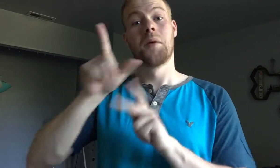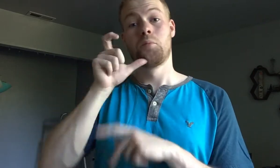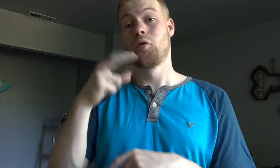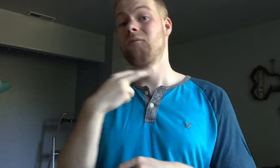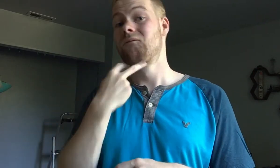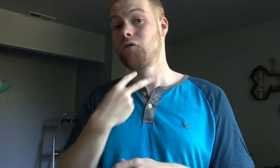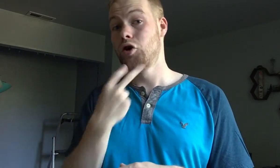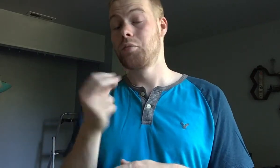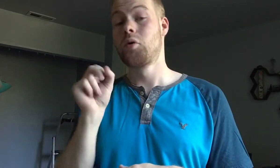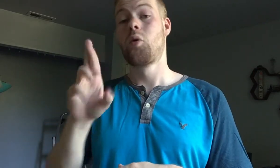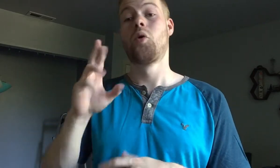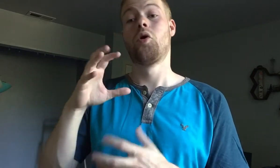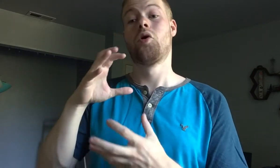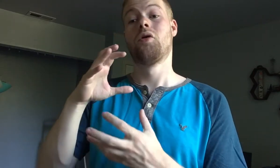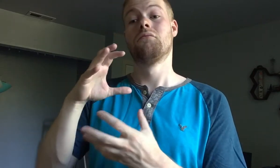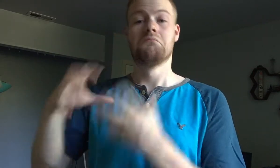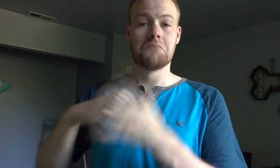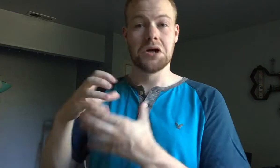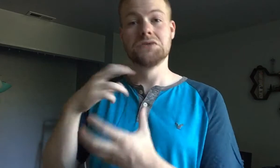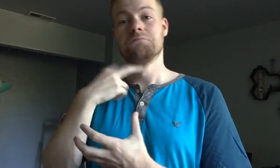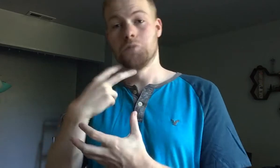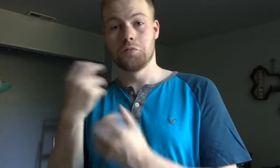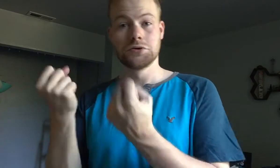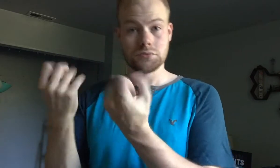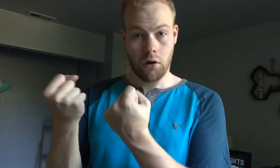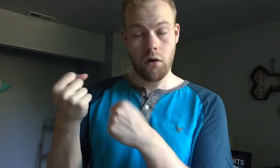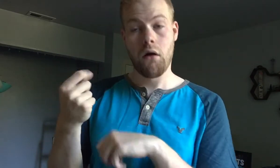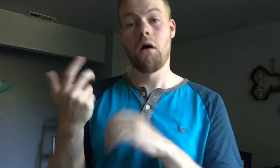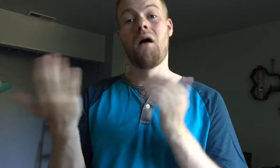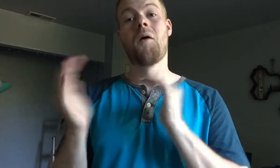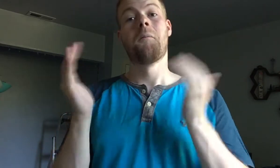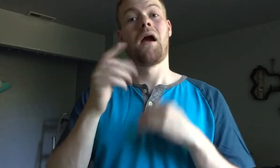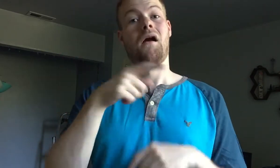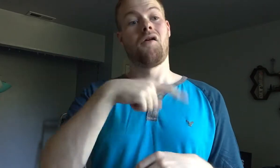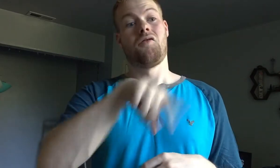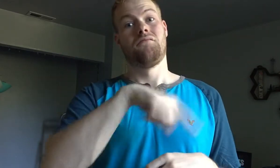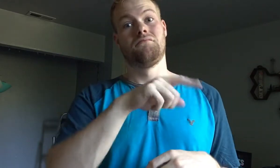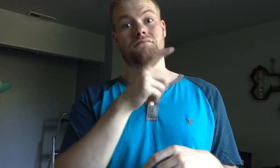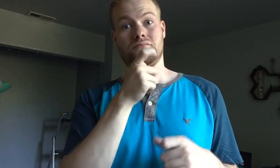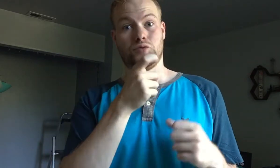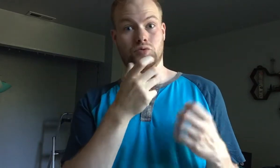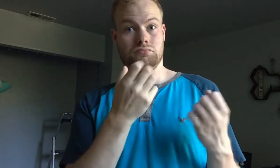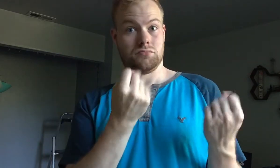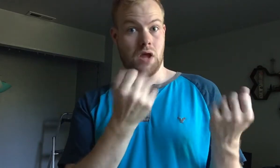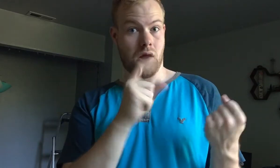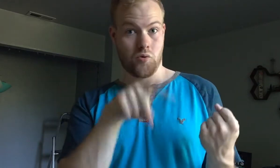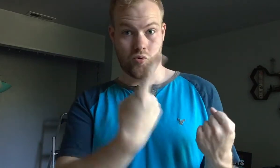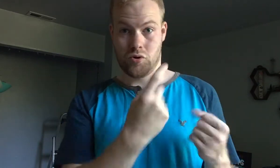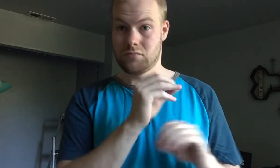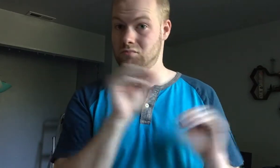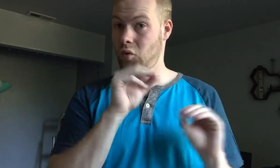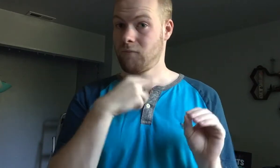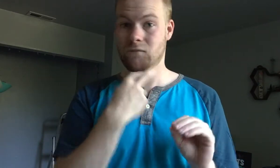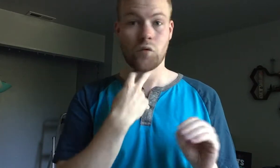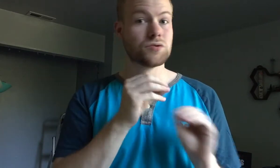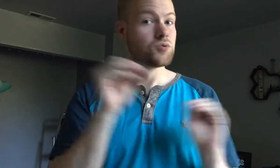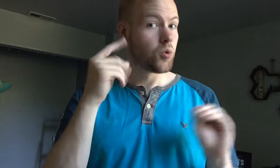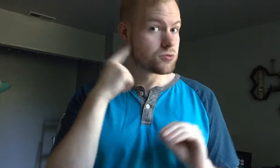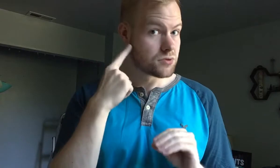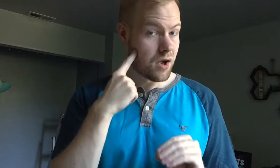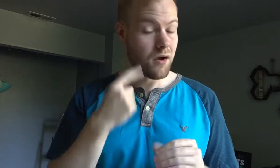who are verbal or mixed verbal/sign and those who sign only with no voice or sound.